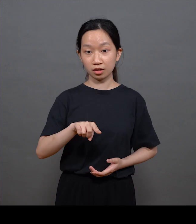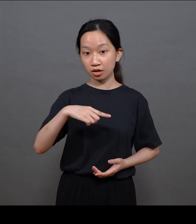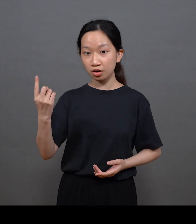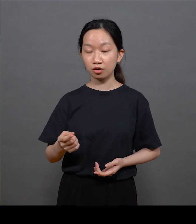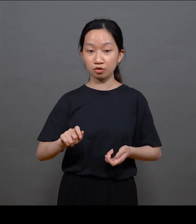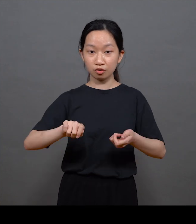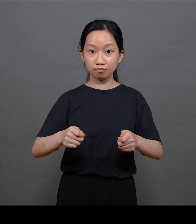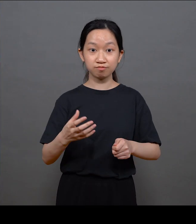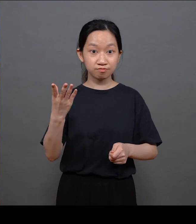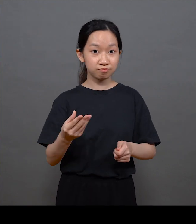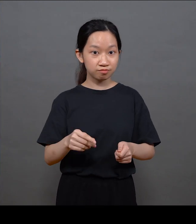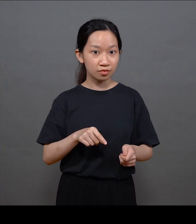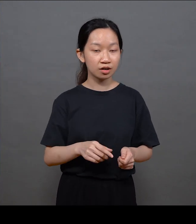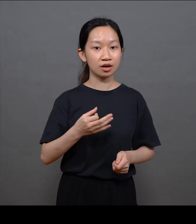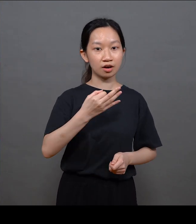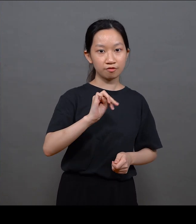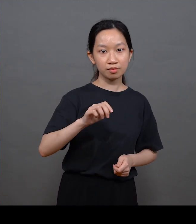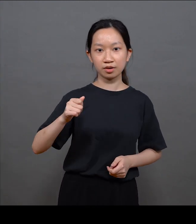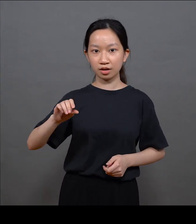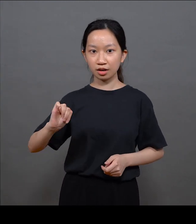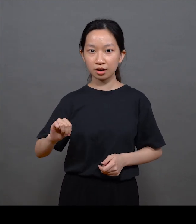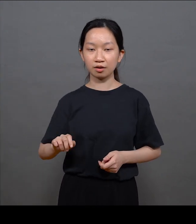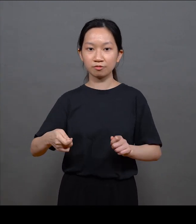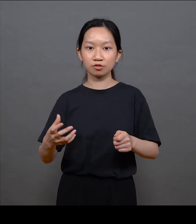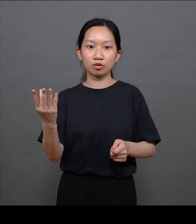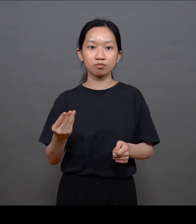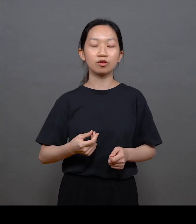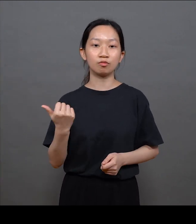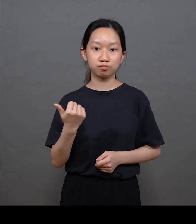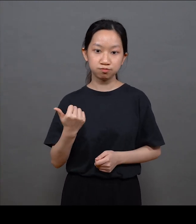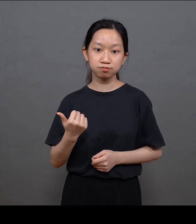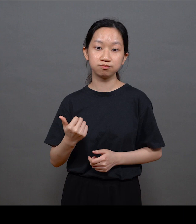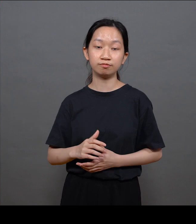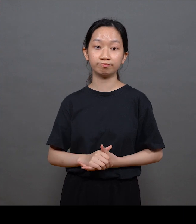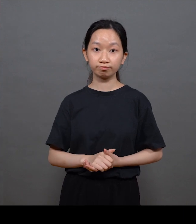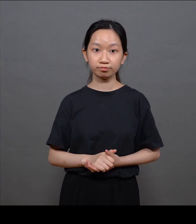It's also got radio, FM-AM radio So obviously recognising that a child's hearing